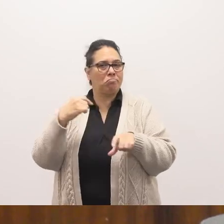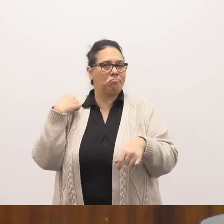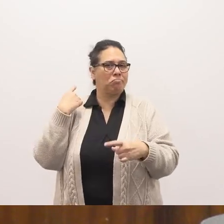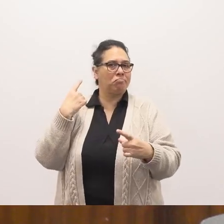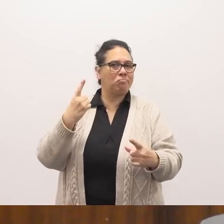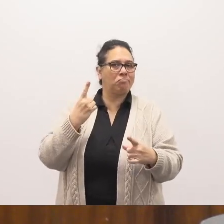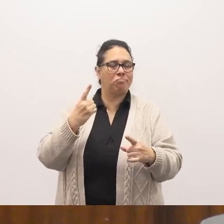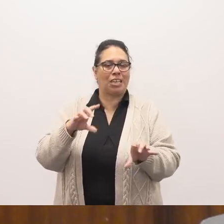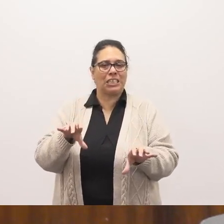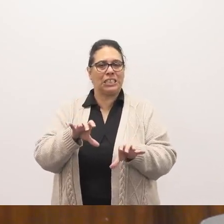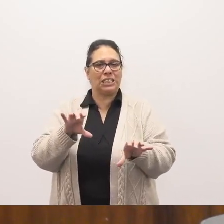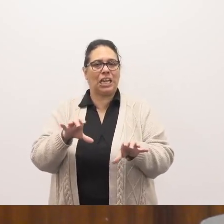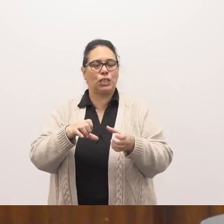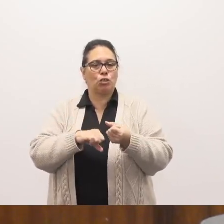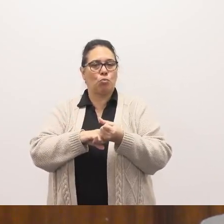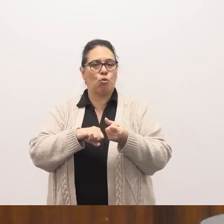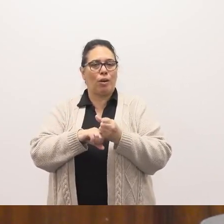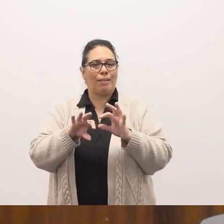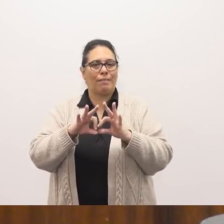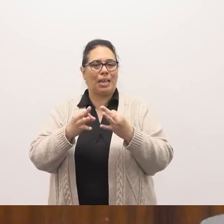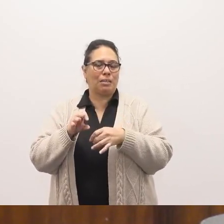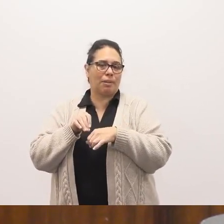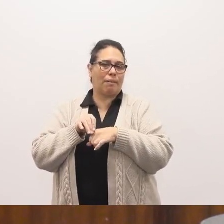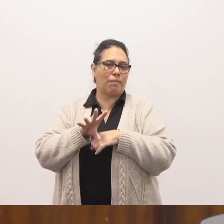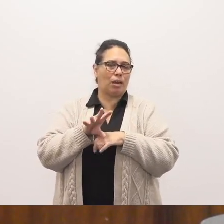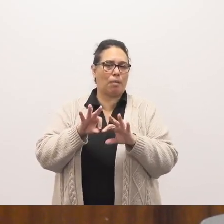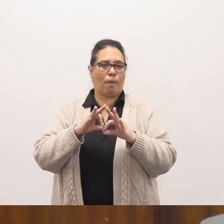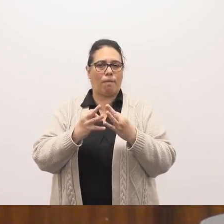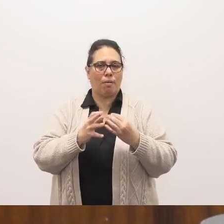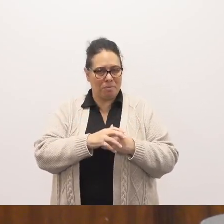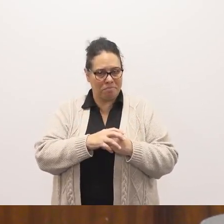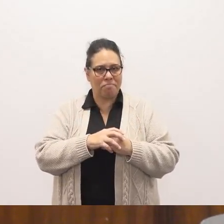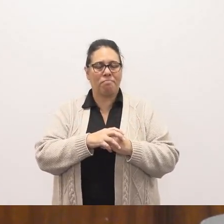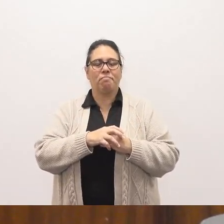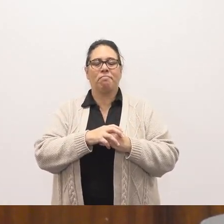to supporting the families that have been affected by the fires. Just a few days ago,